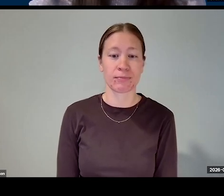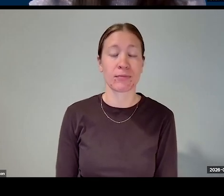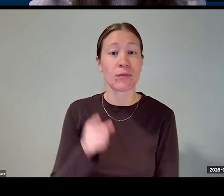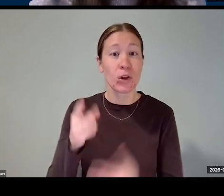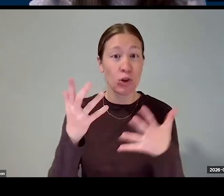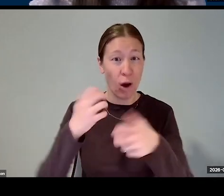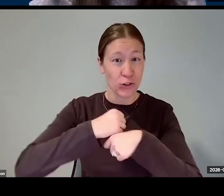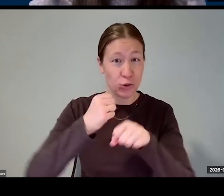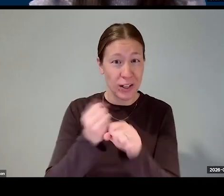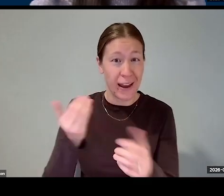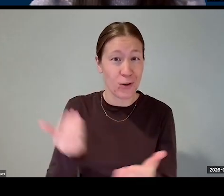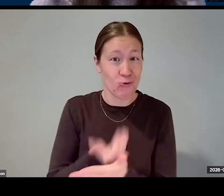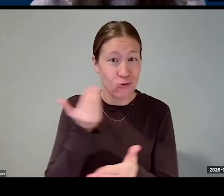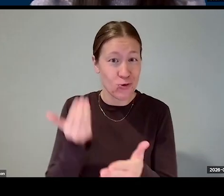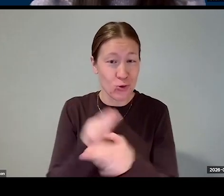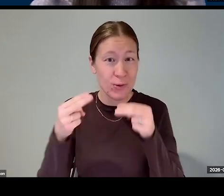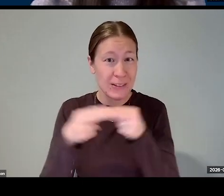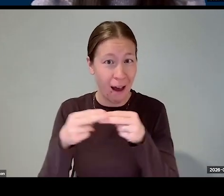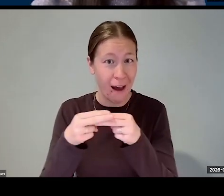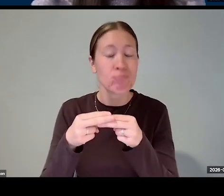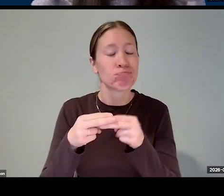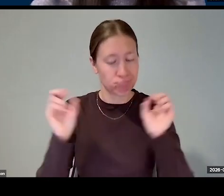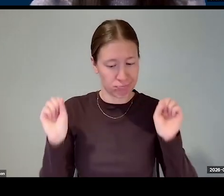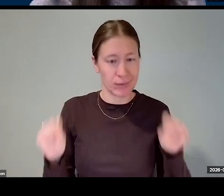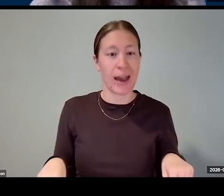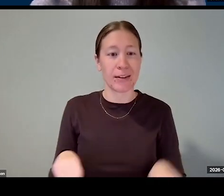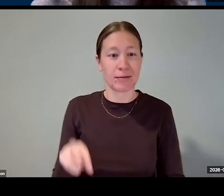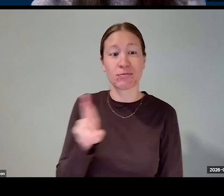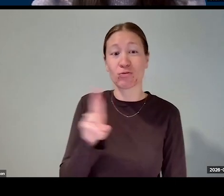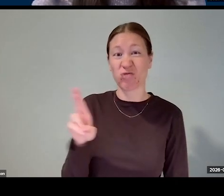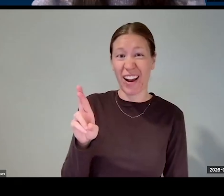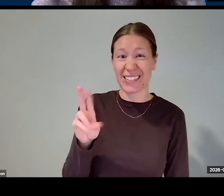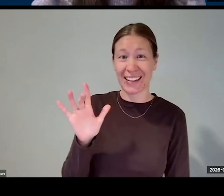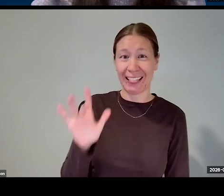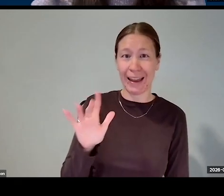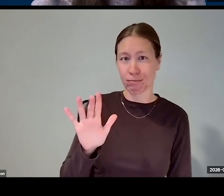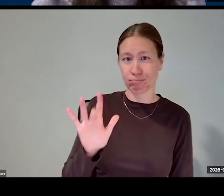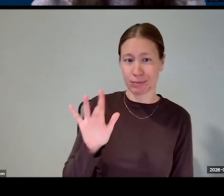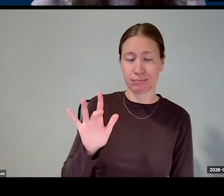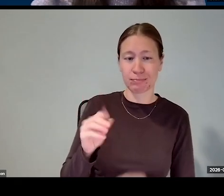you can right click, by the layouts and select new layout.